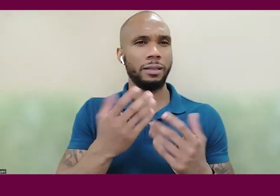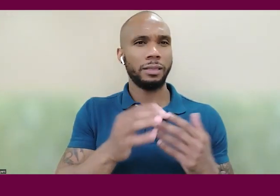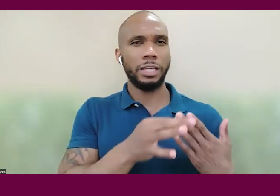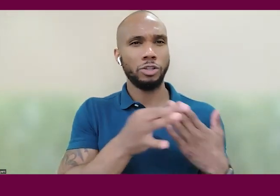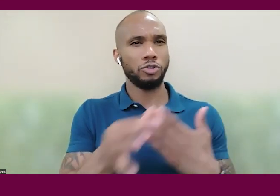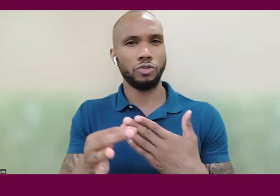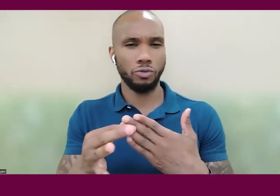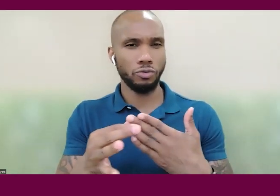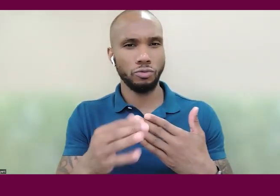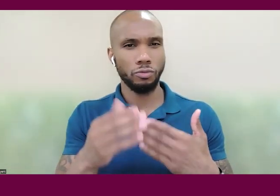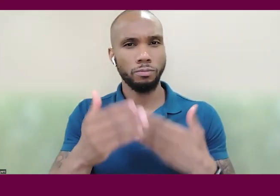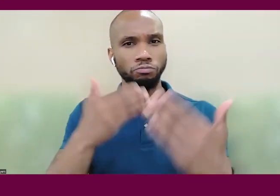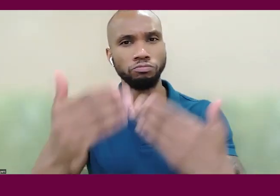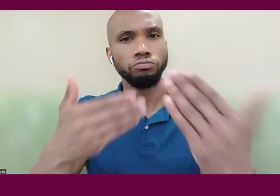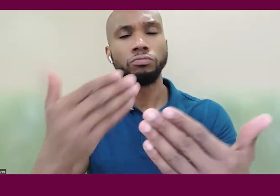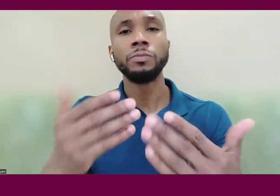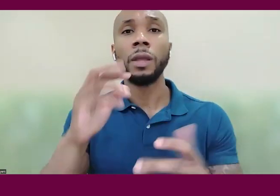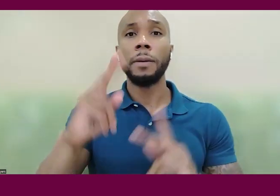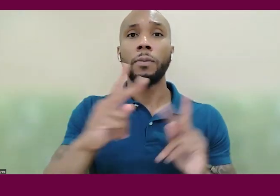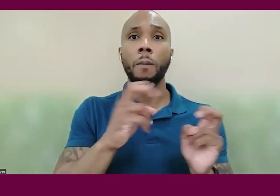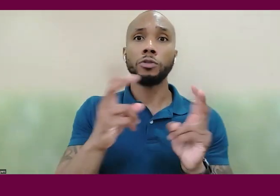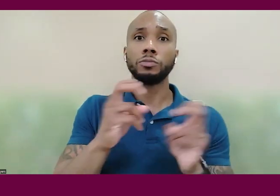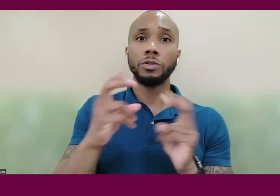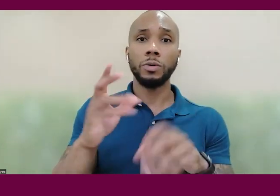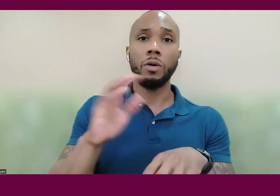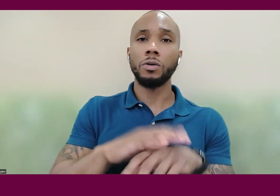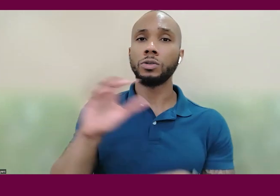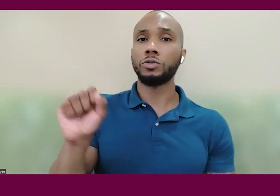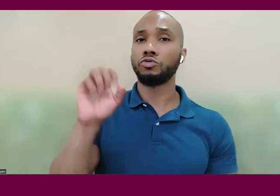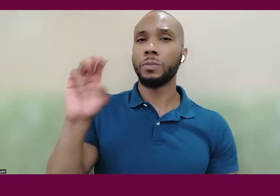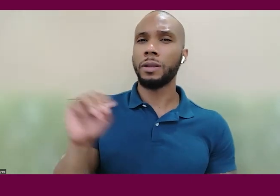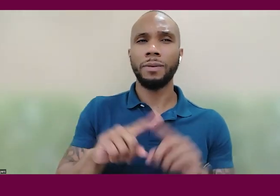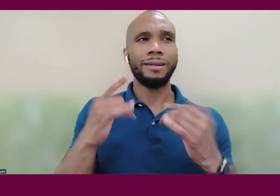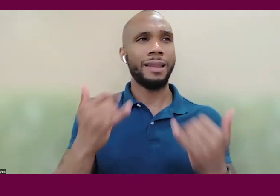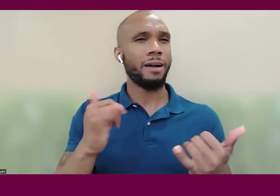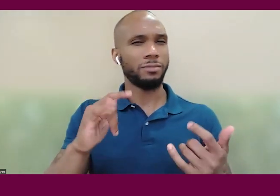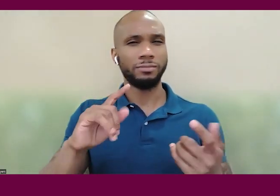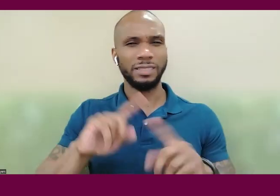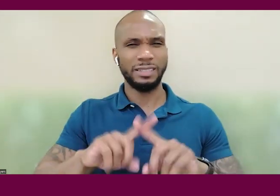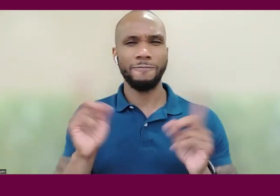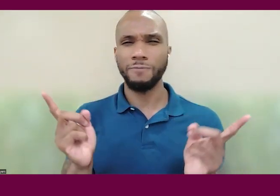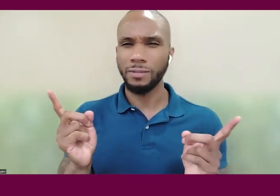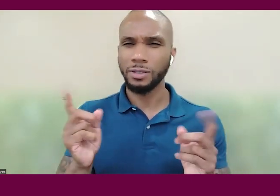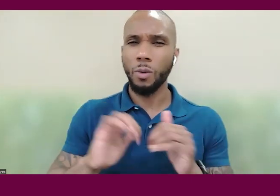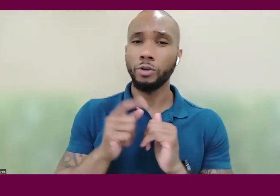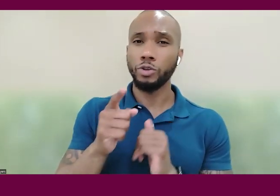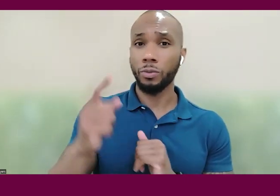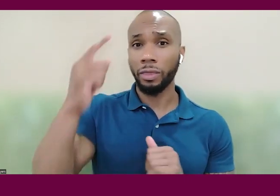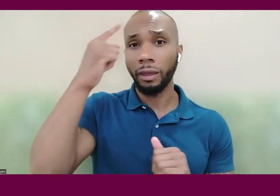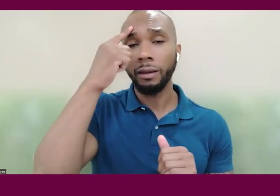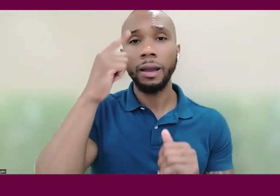People were posting all over social media, but now things are different.